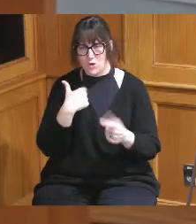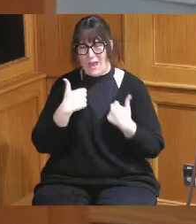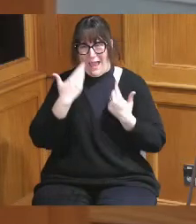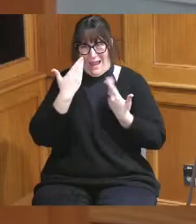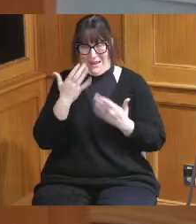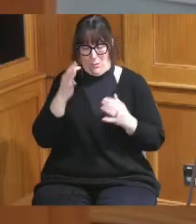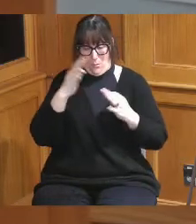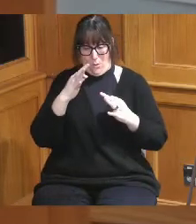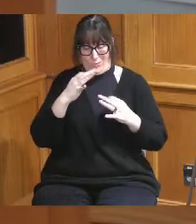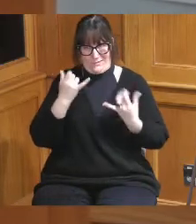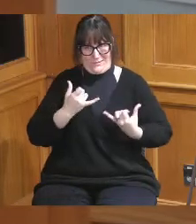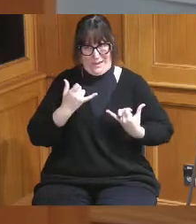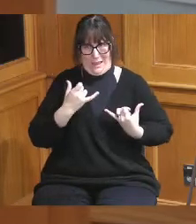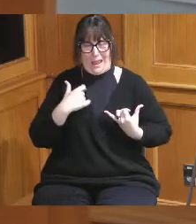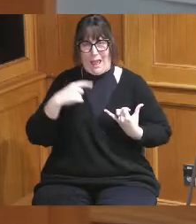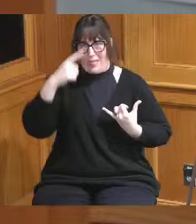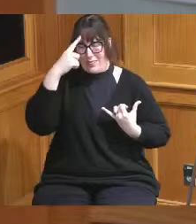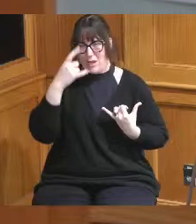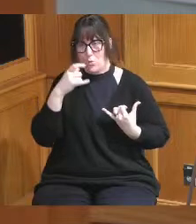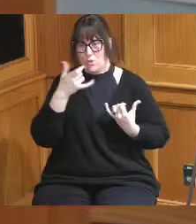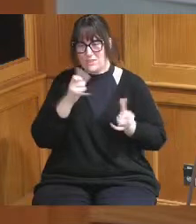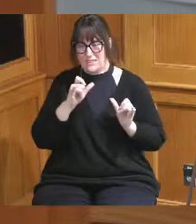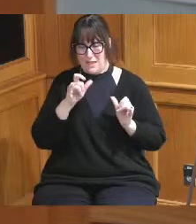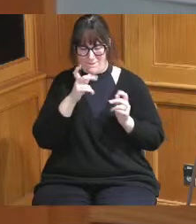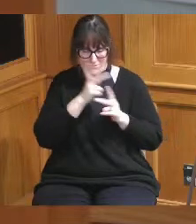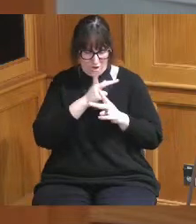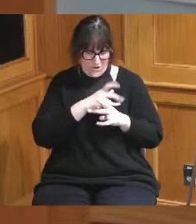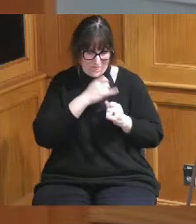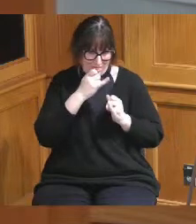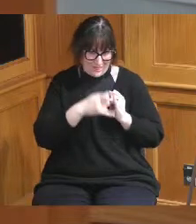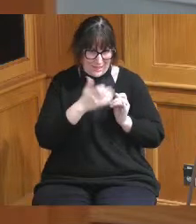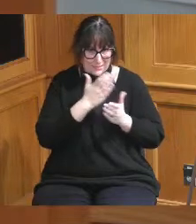here today I think because we're still putting the last pieces together on the financing yeah we need